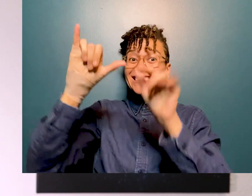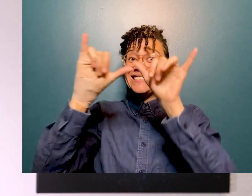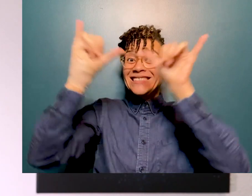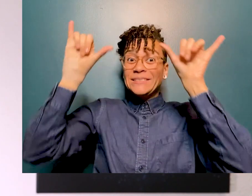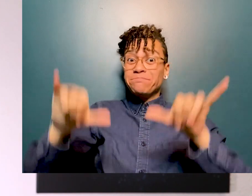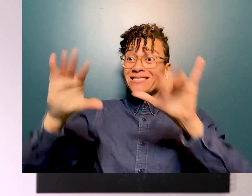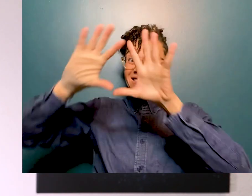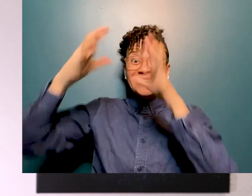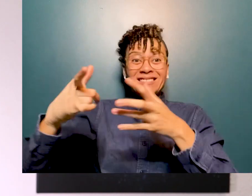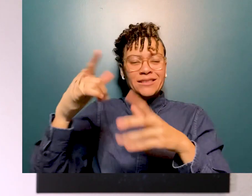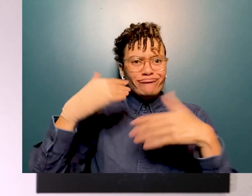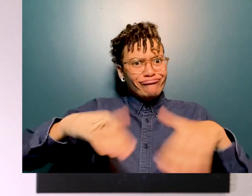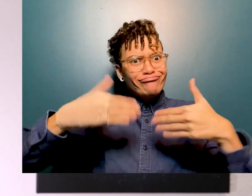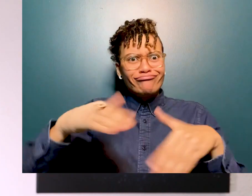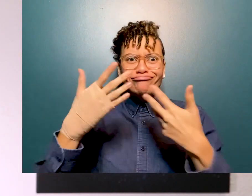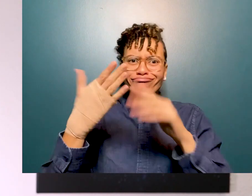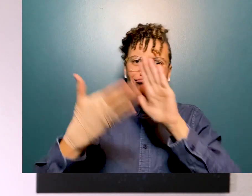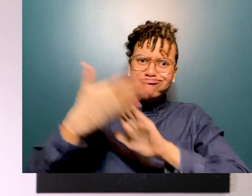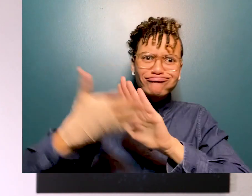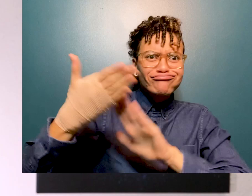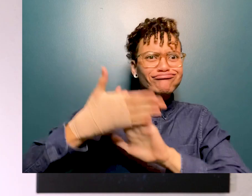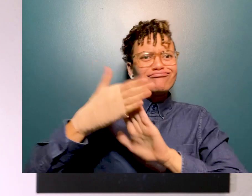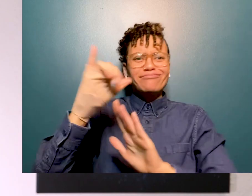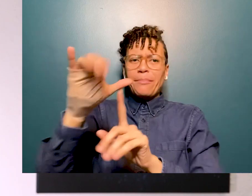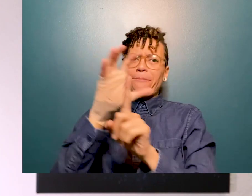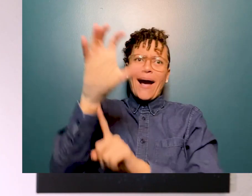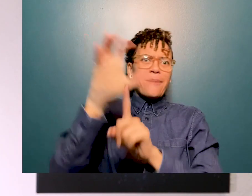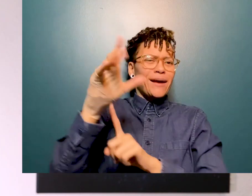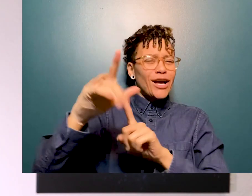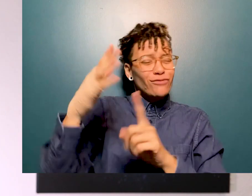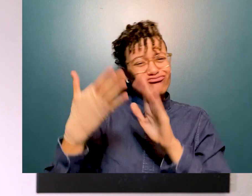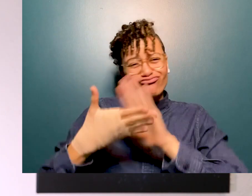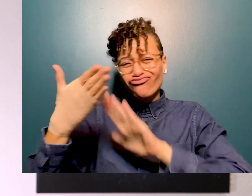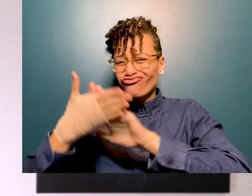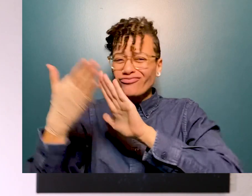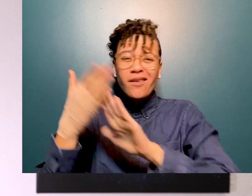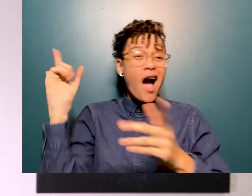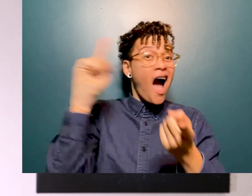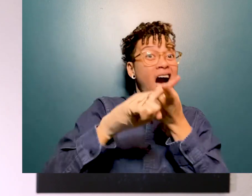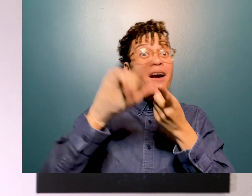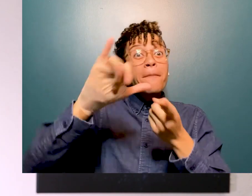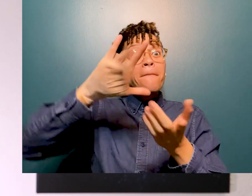So, the system actually despite being that popular for the first several centuries of